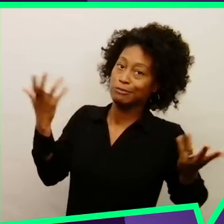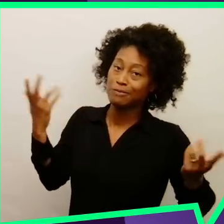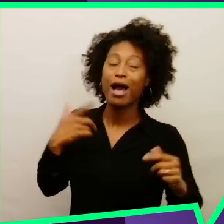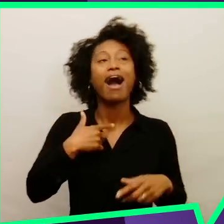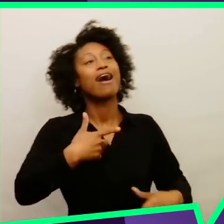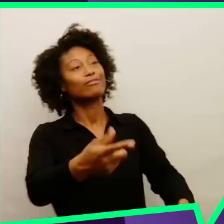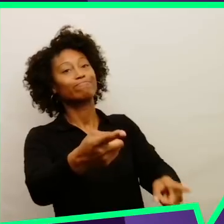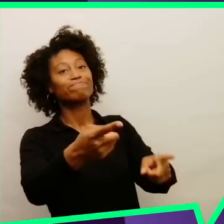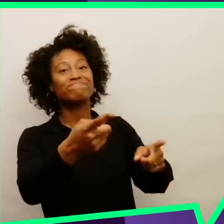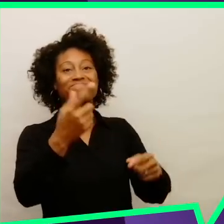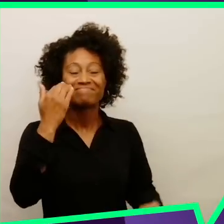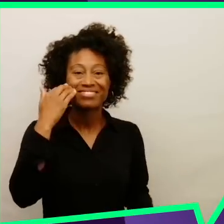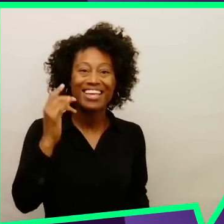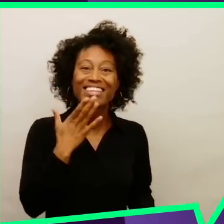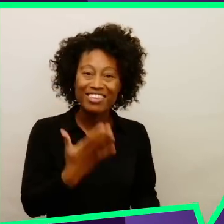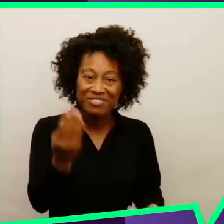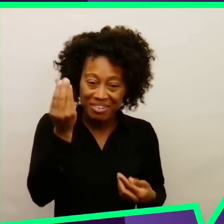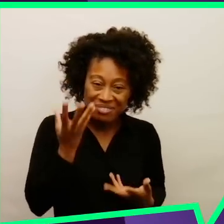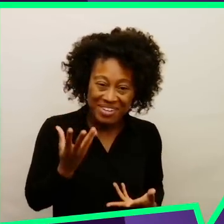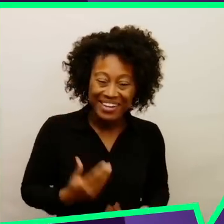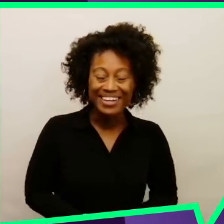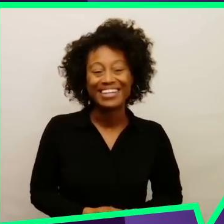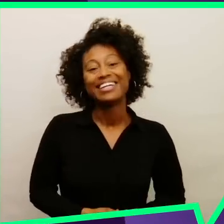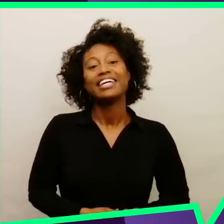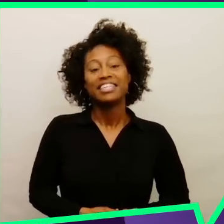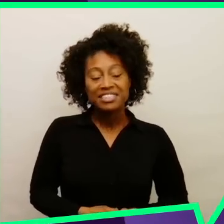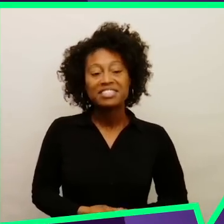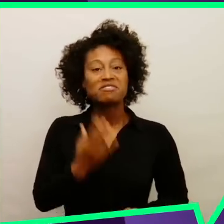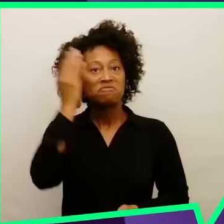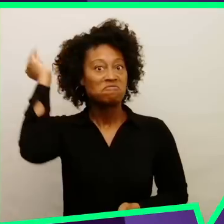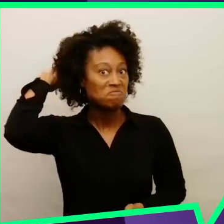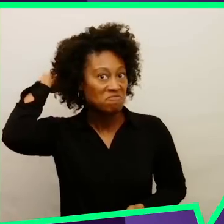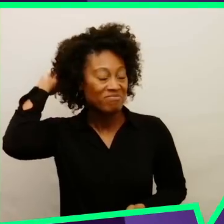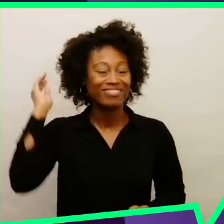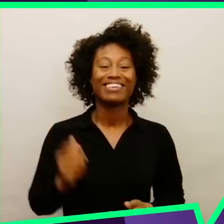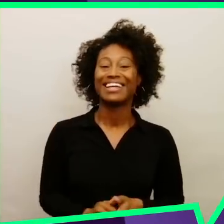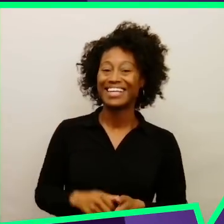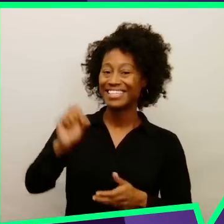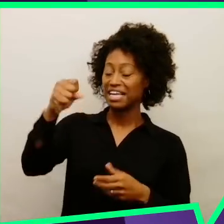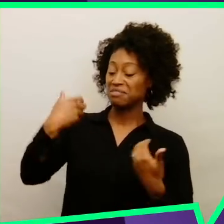Good to know. Yes. I am 21 years old.